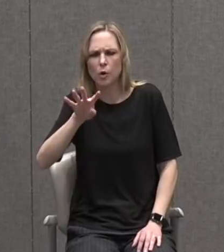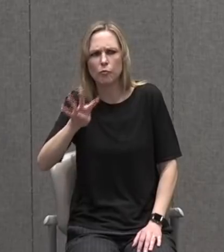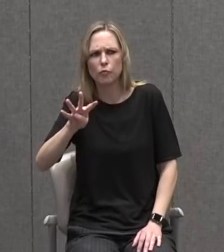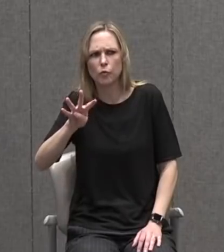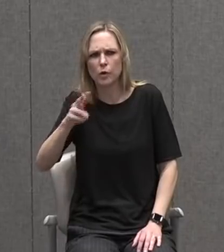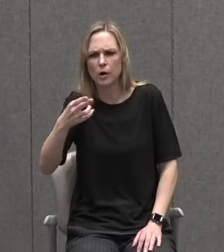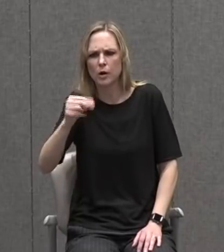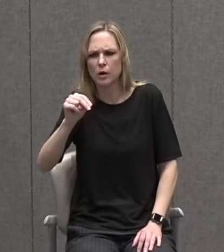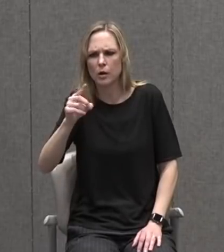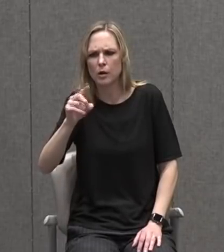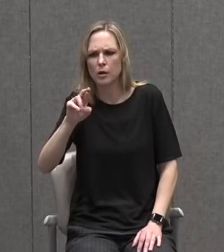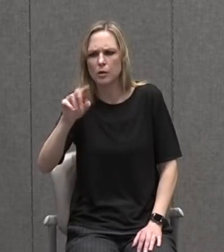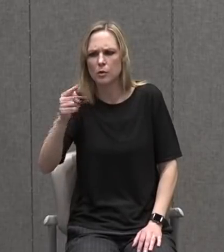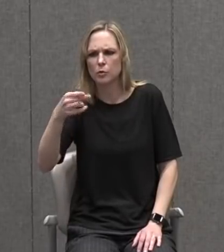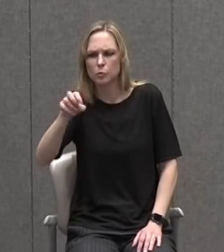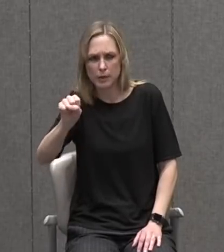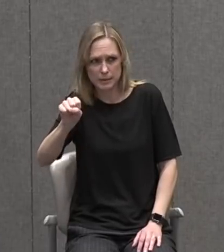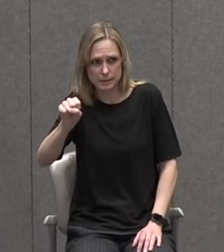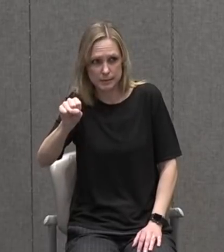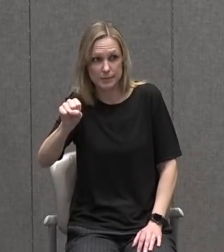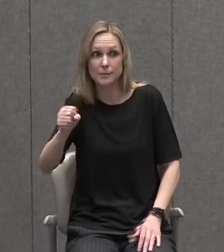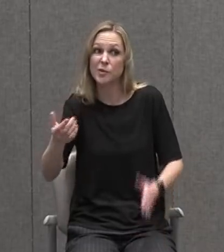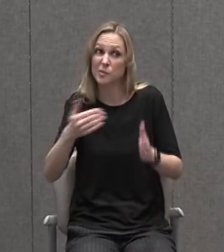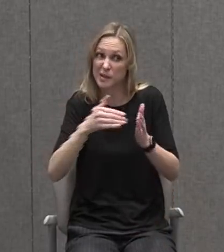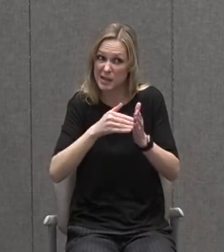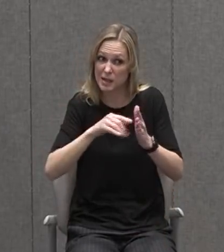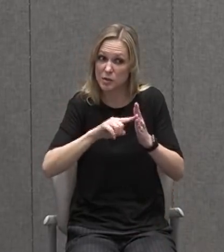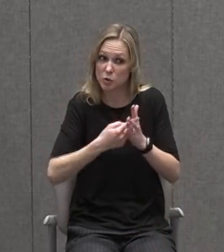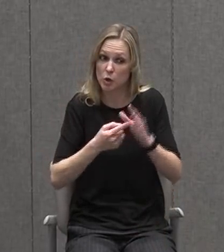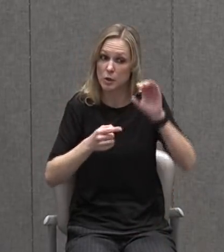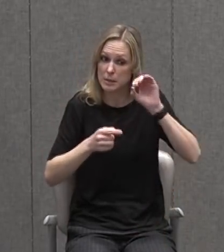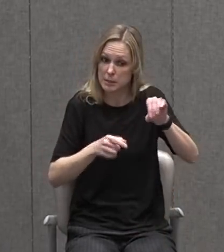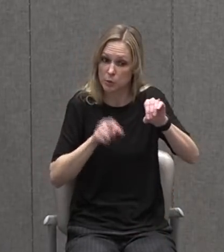You're right, we're gonna start with that zero. But this time do we have any tenths?